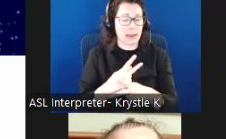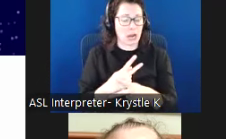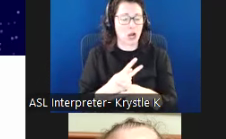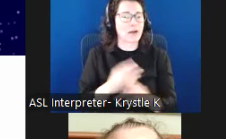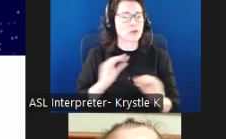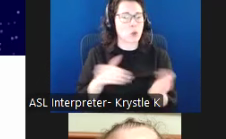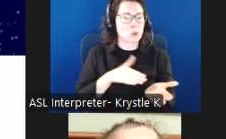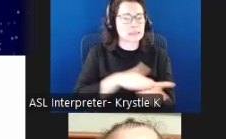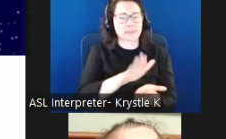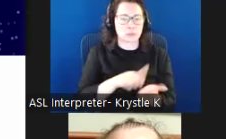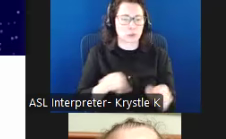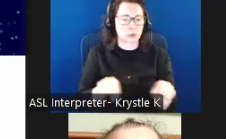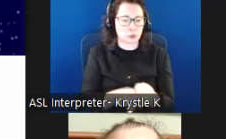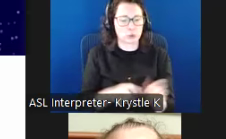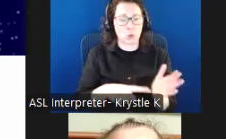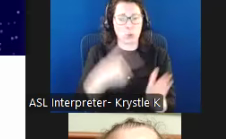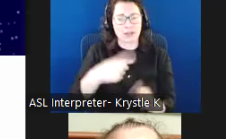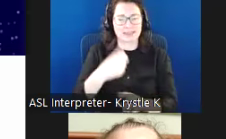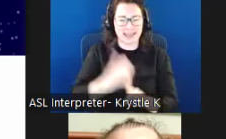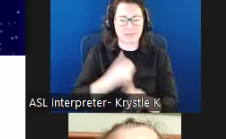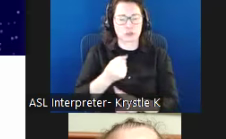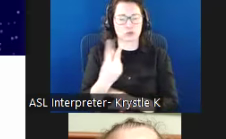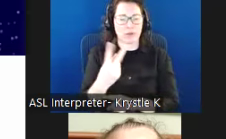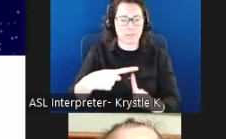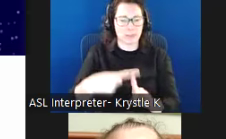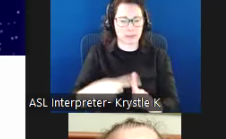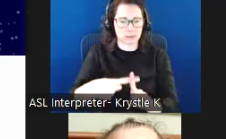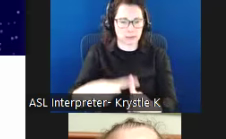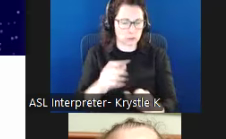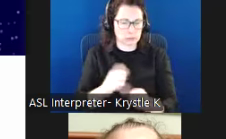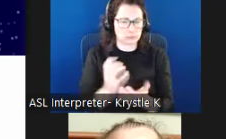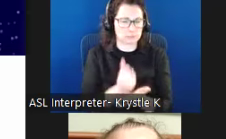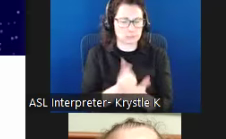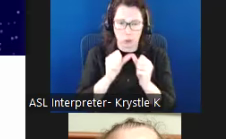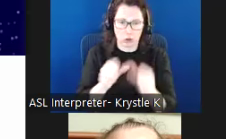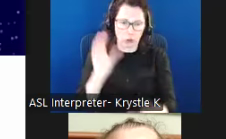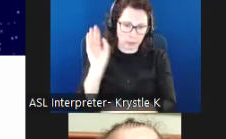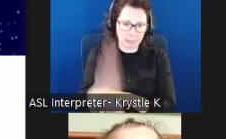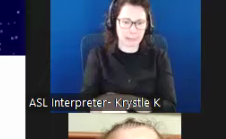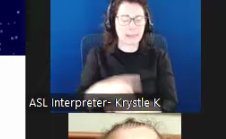12 months. So, it's an ongoing benefit.